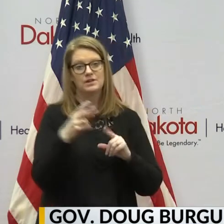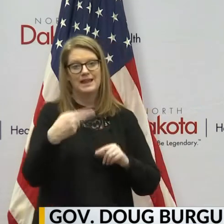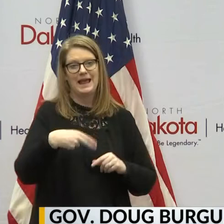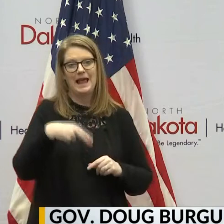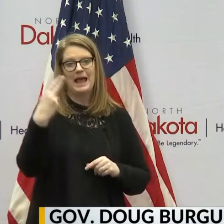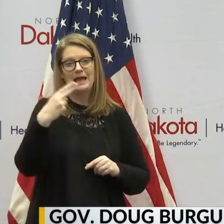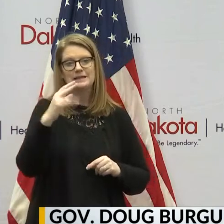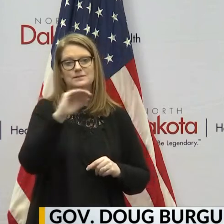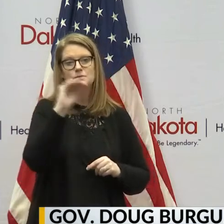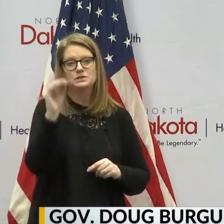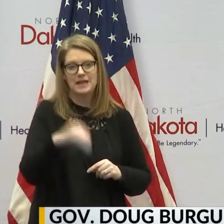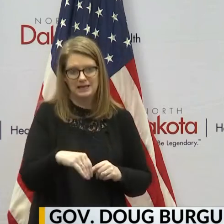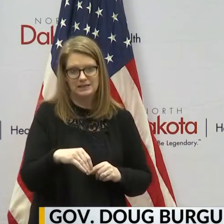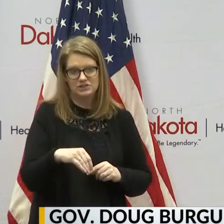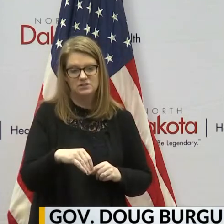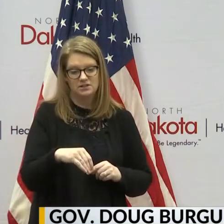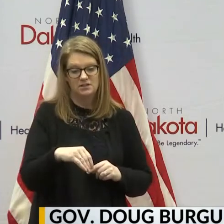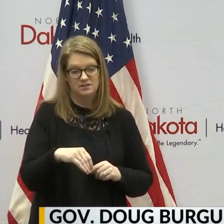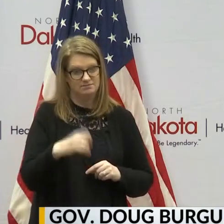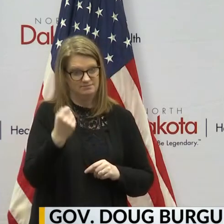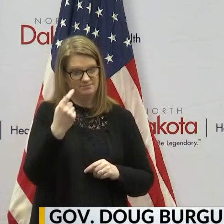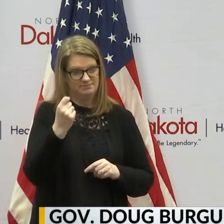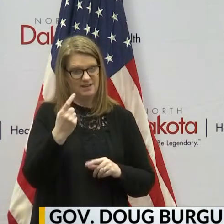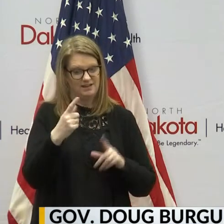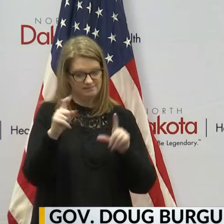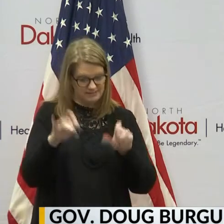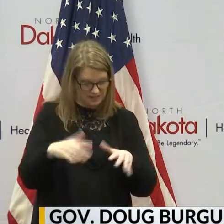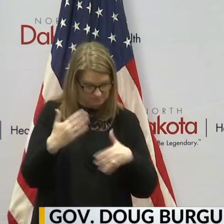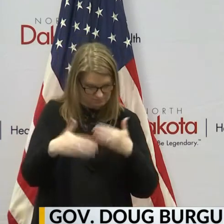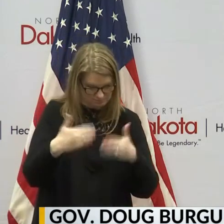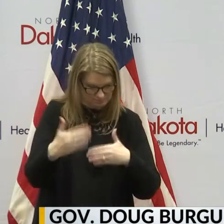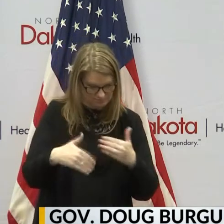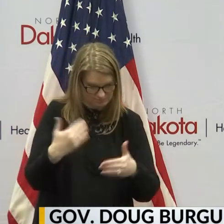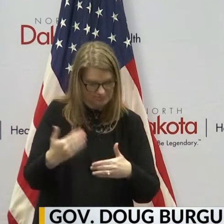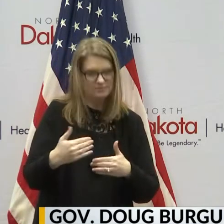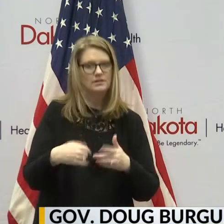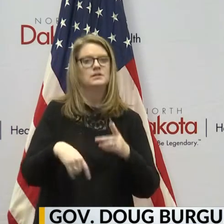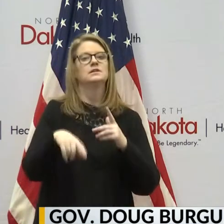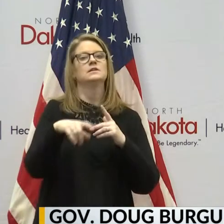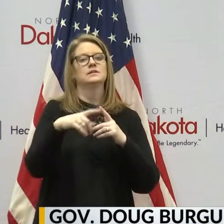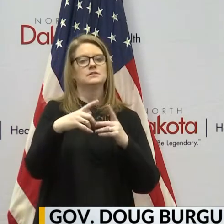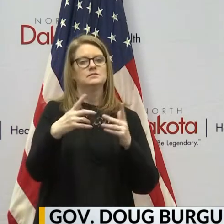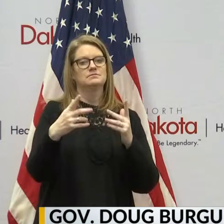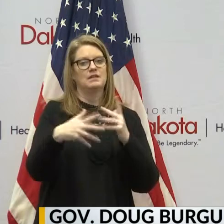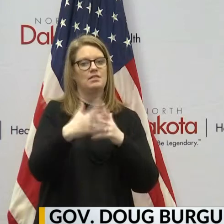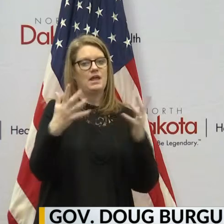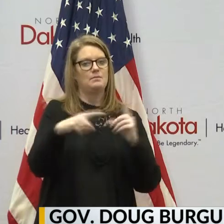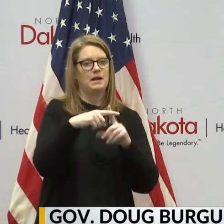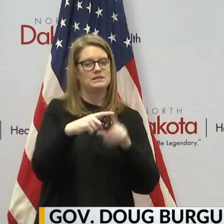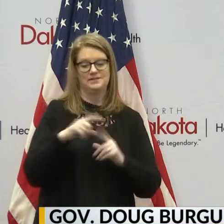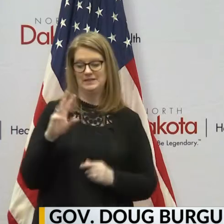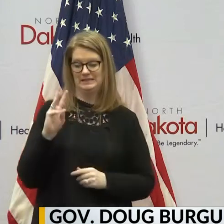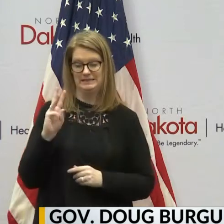YESTERDAY, THAT IS OUR SECOND HIGHEST DAY OF TESTING.